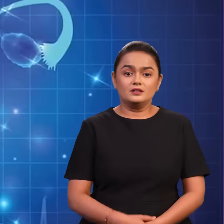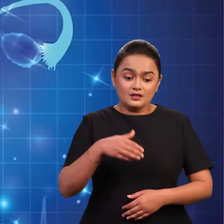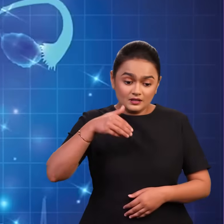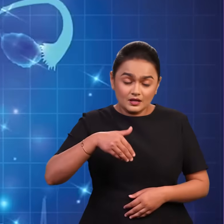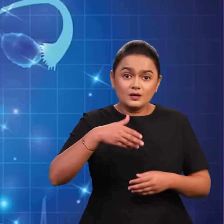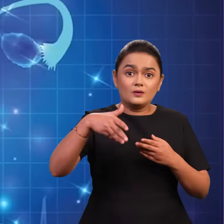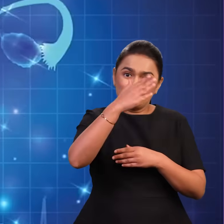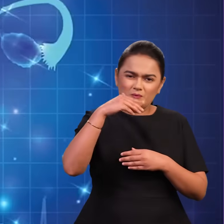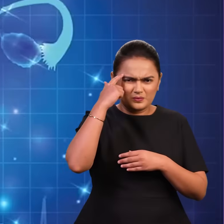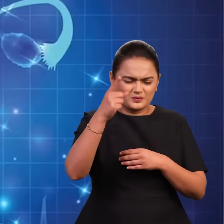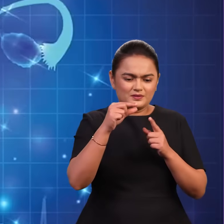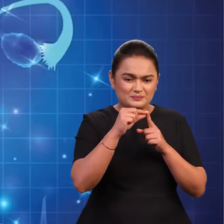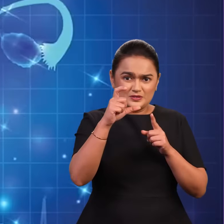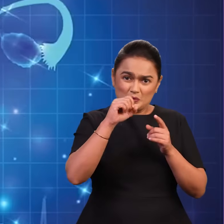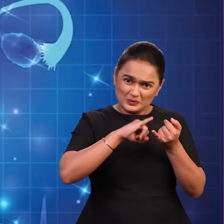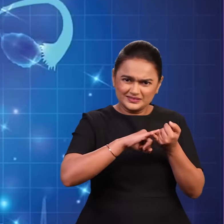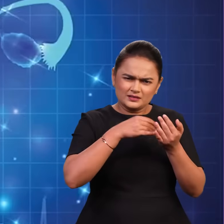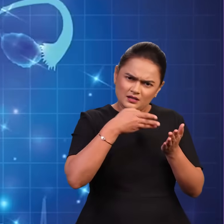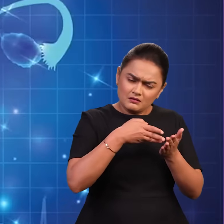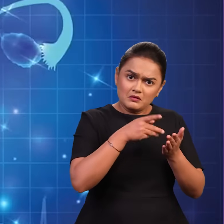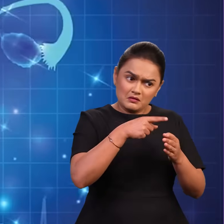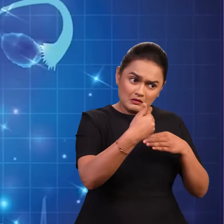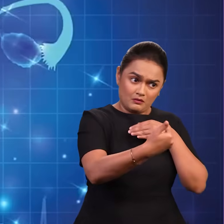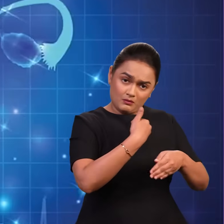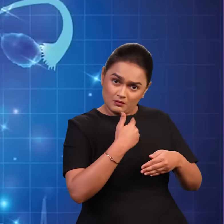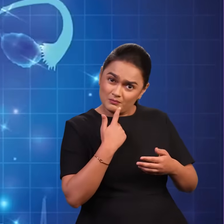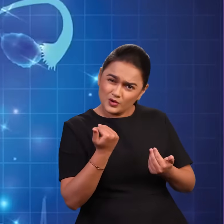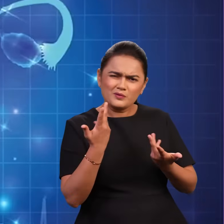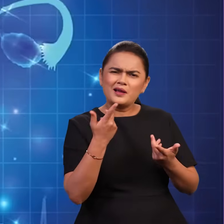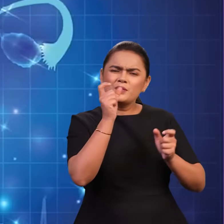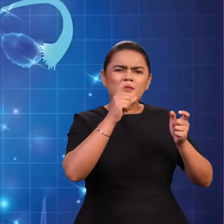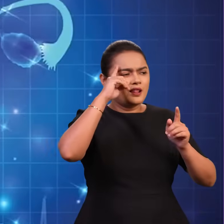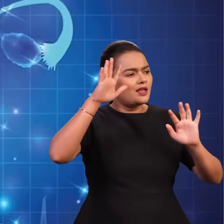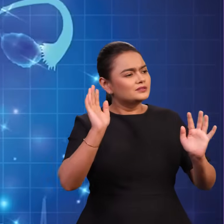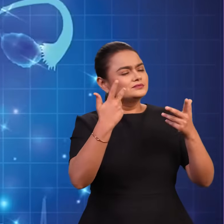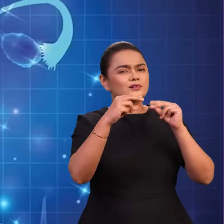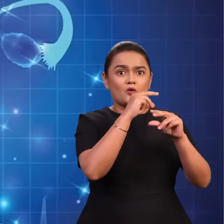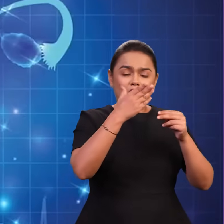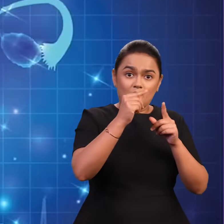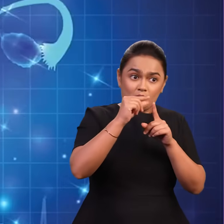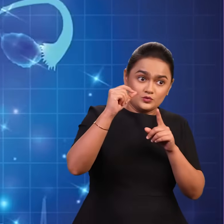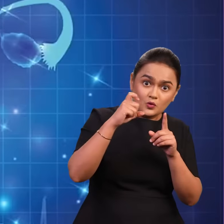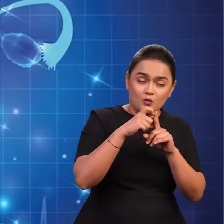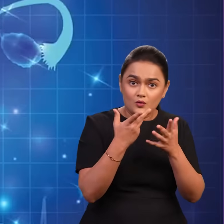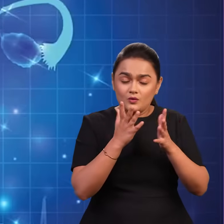Now lets learn, whether PCOD does have an impact on the body or are people just making a big deal about it.